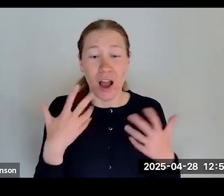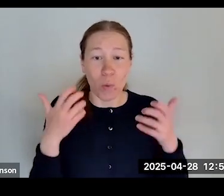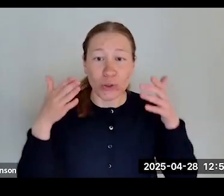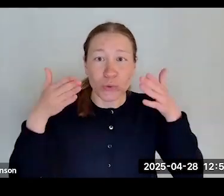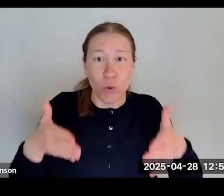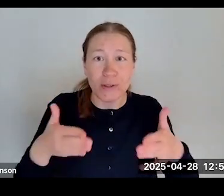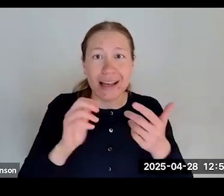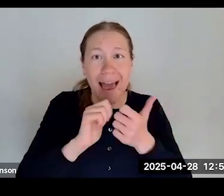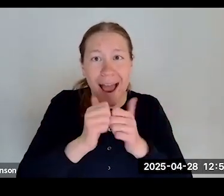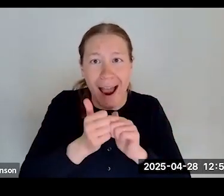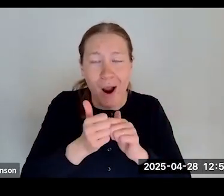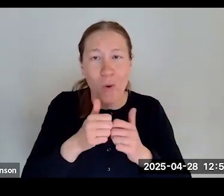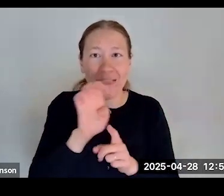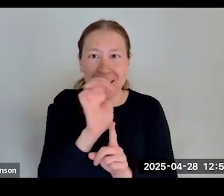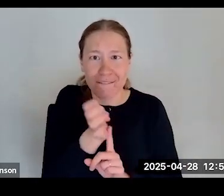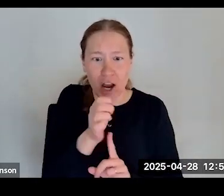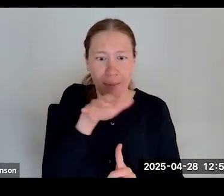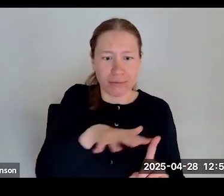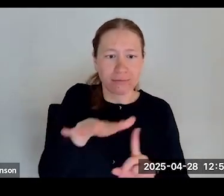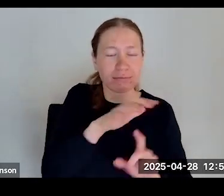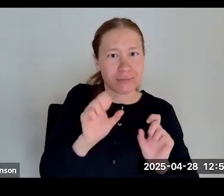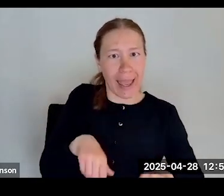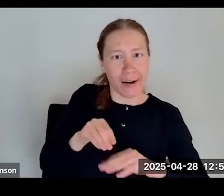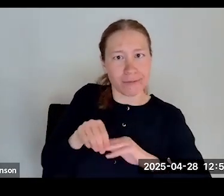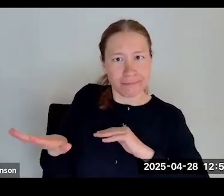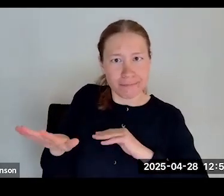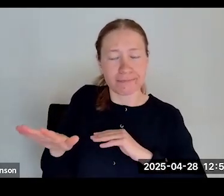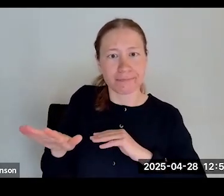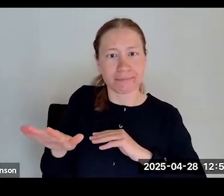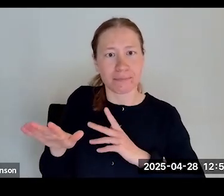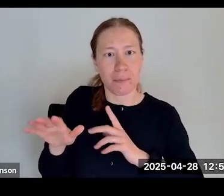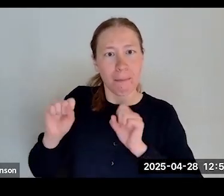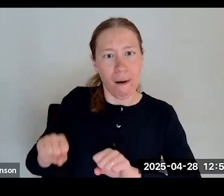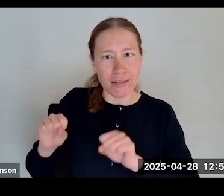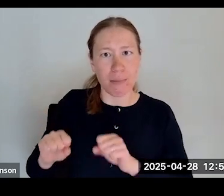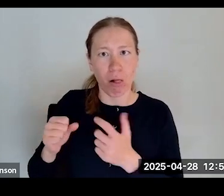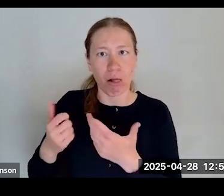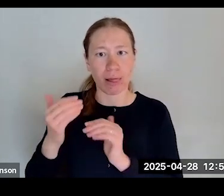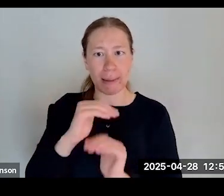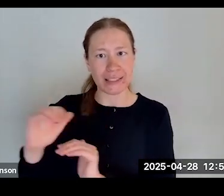how the environment can impact an individual in those functional limitations we just talked about.